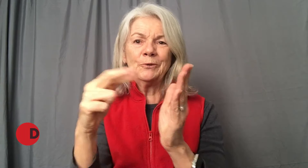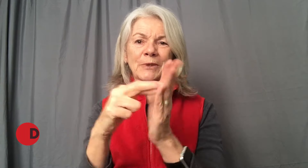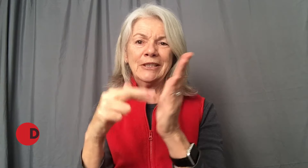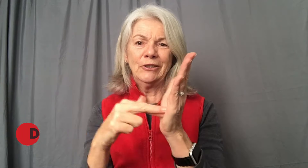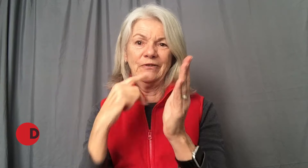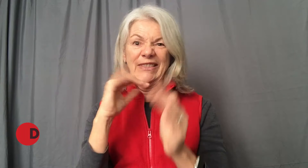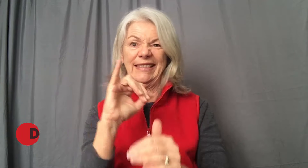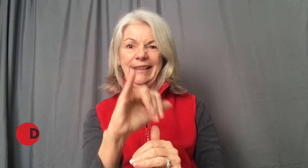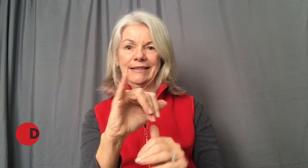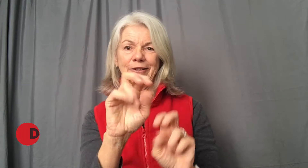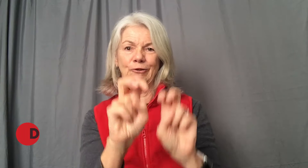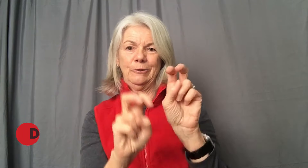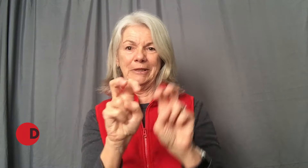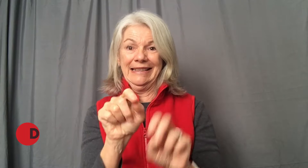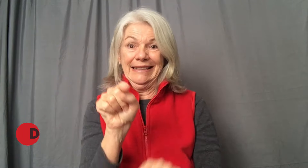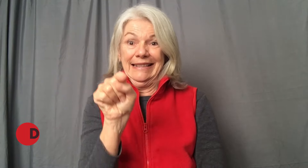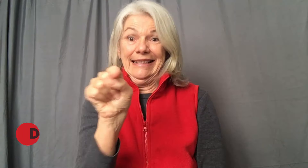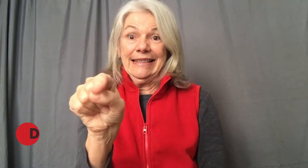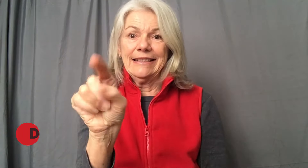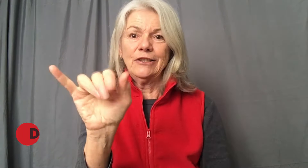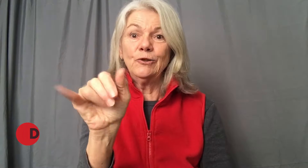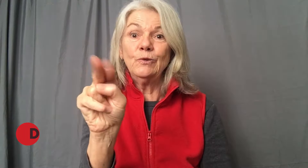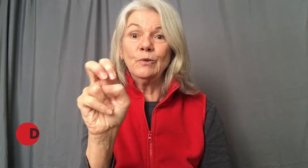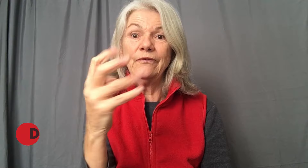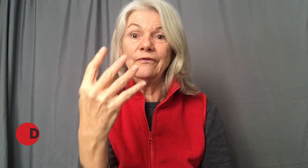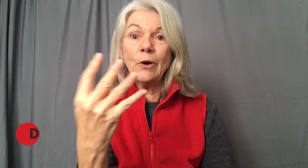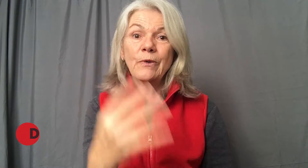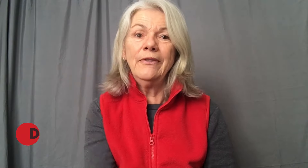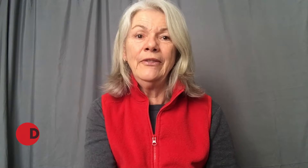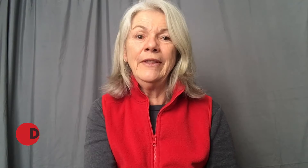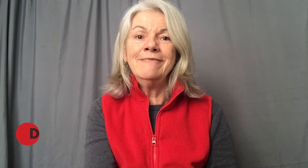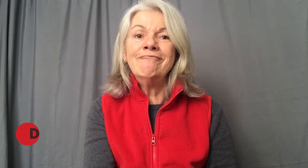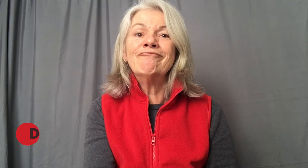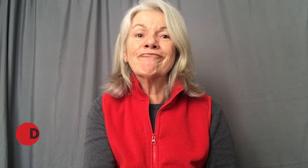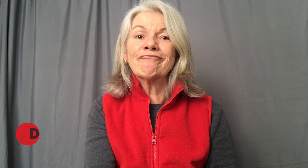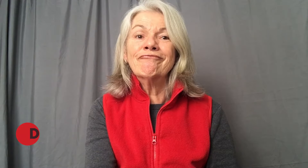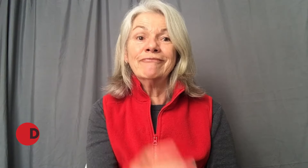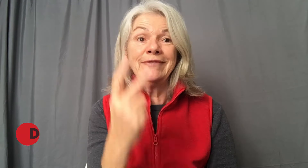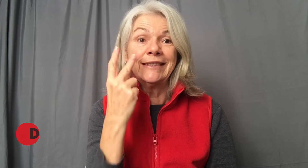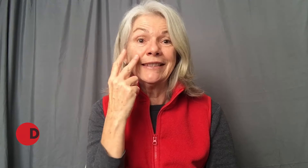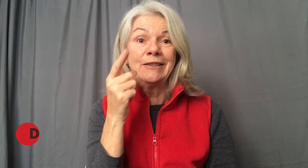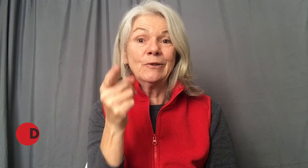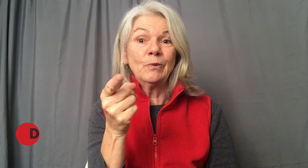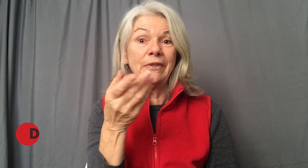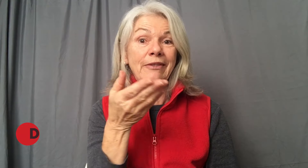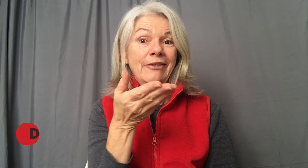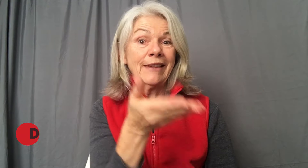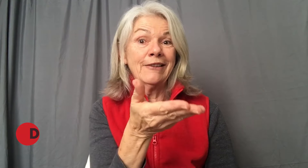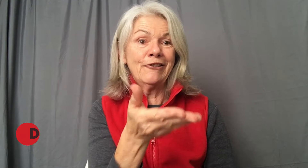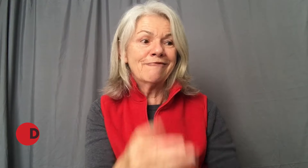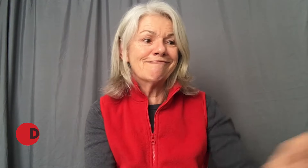register for that tournament. See you there.